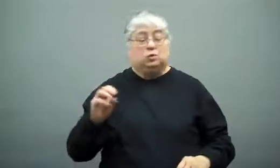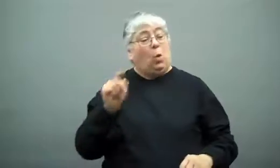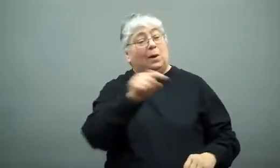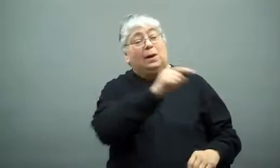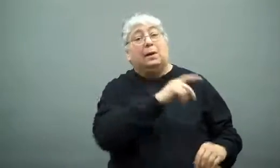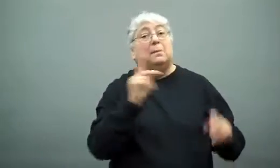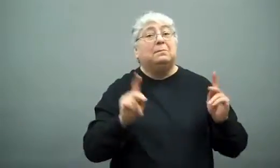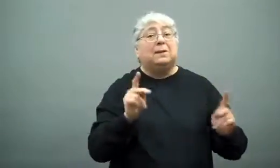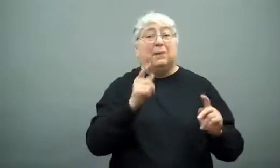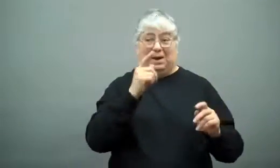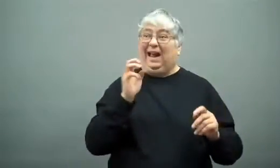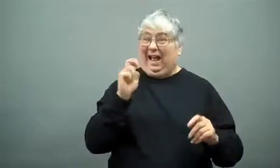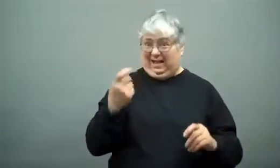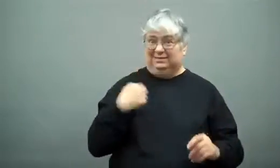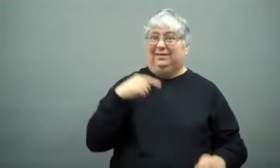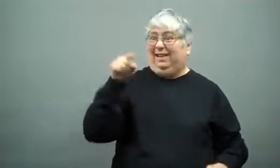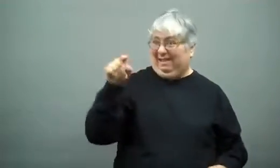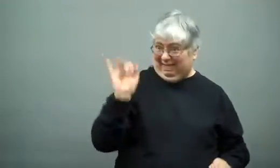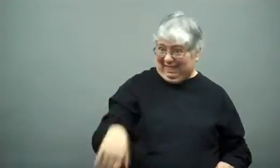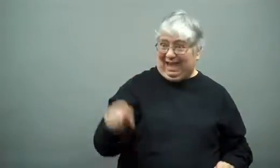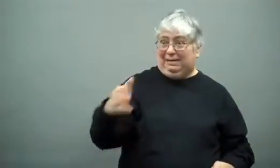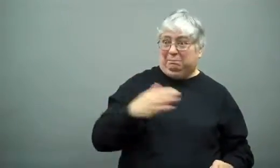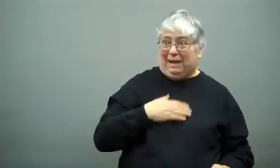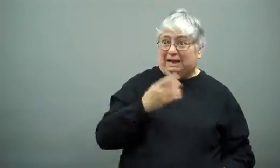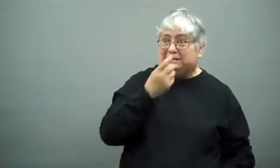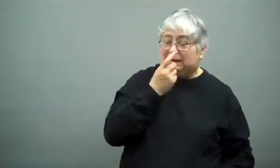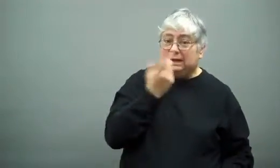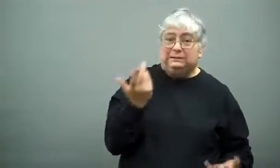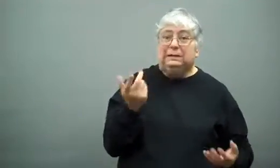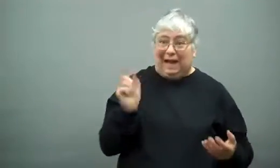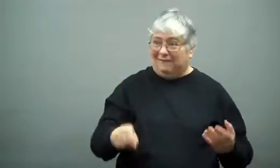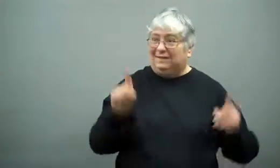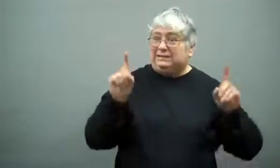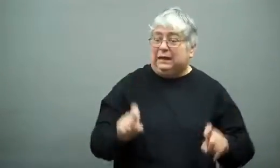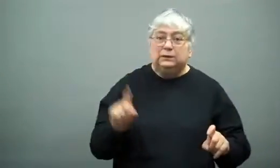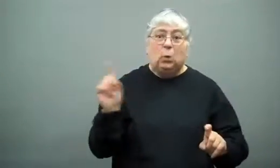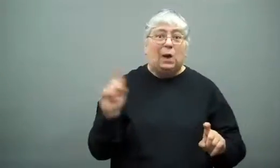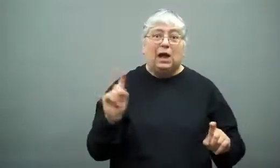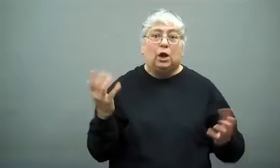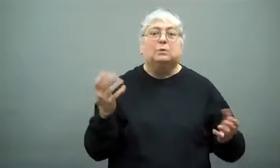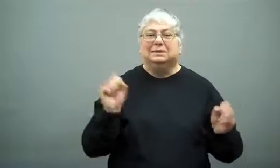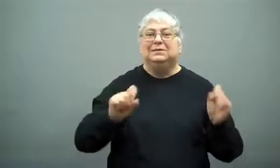People who were treated by him can go for testing